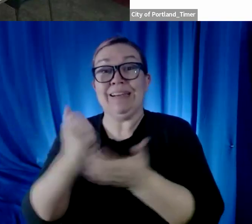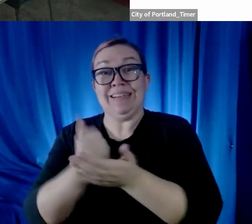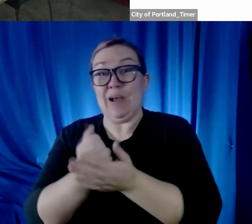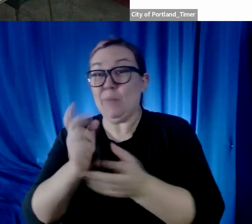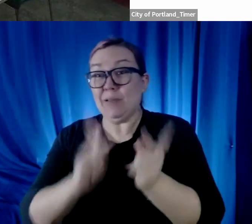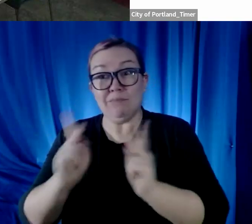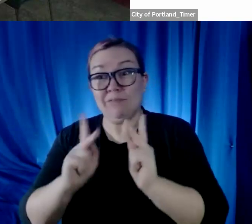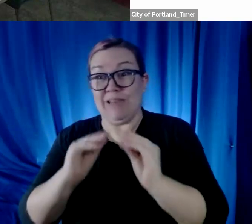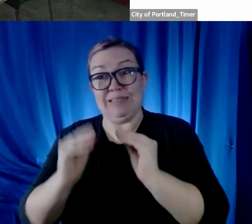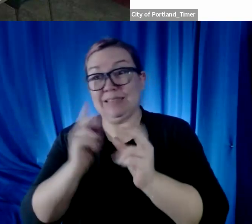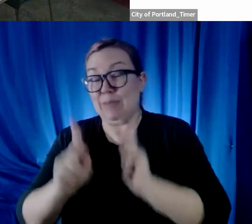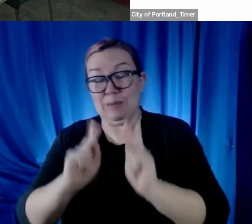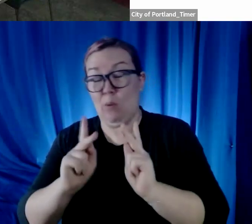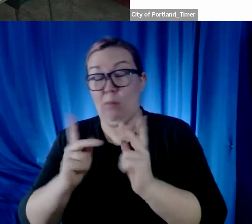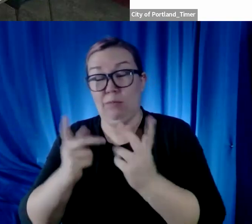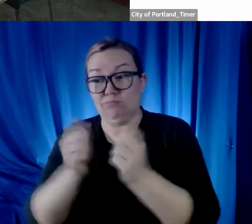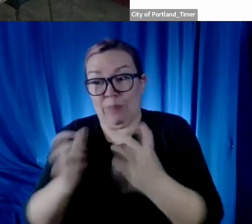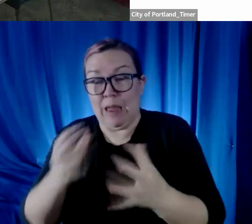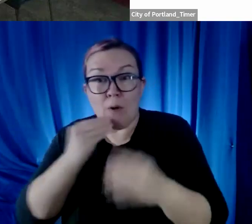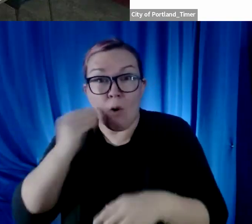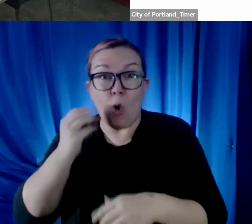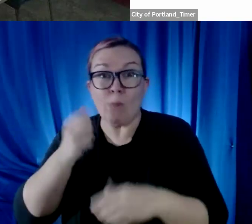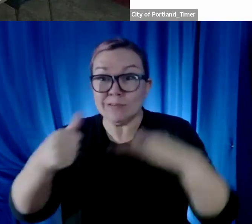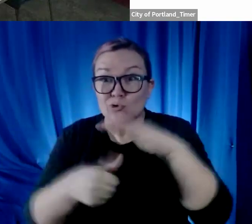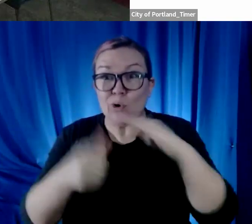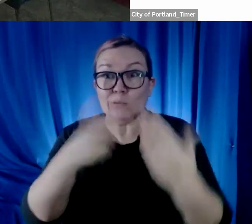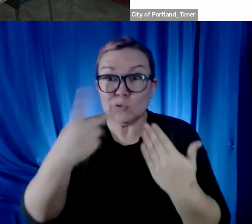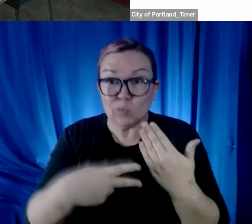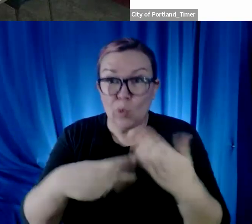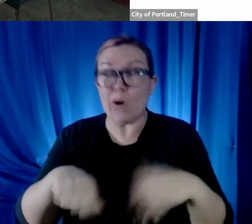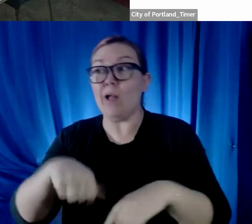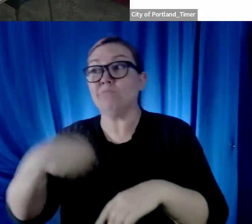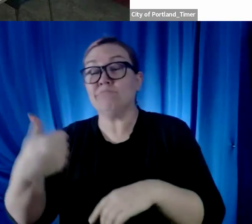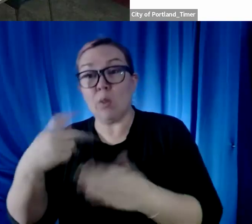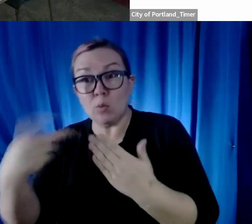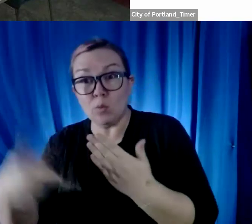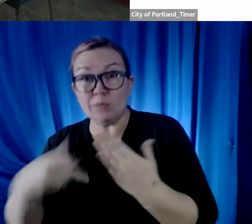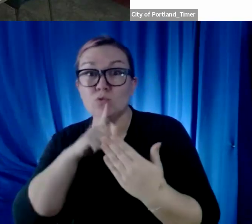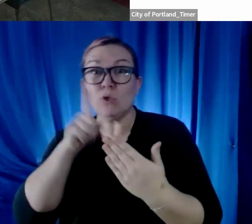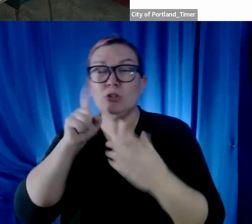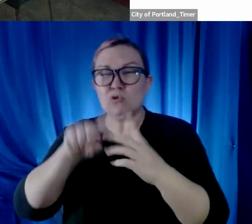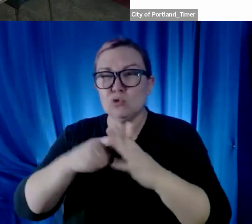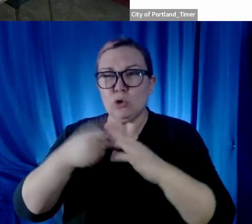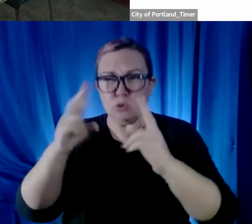The mayor has it right with his shelter program and roof project. And I think if you really start to look at this and what we need to do.